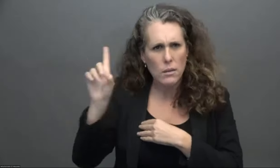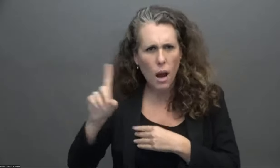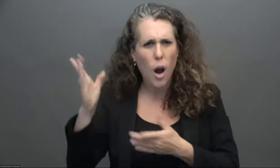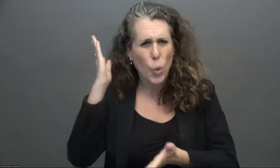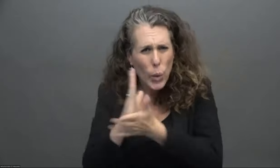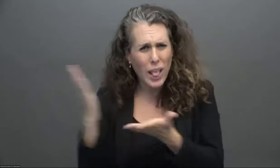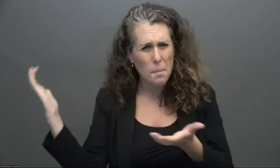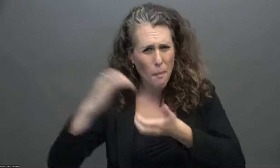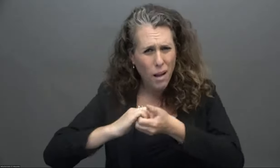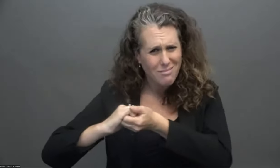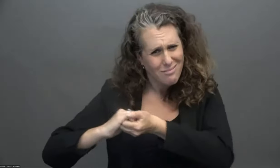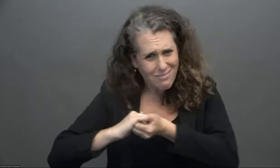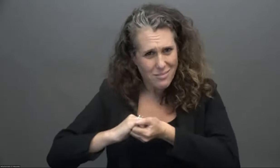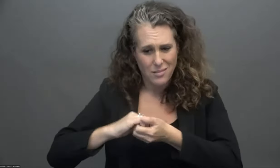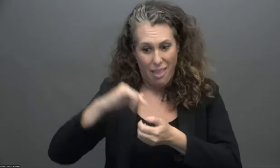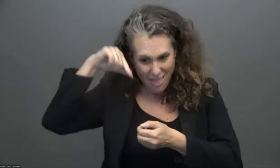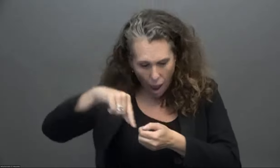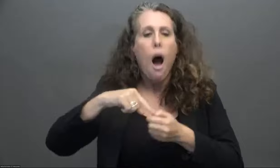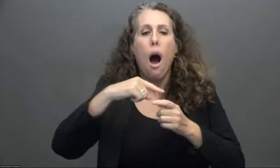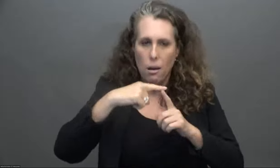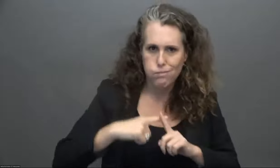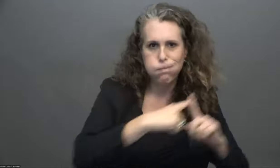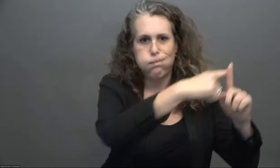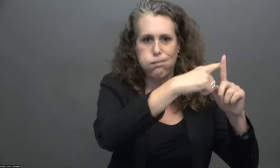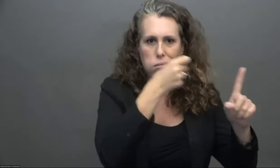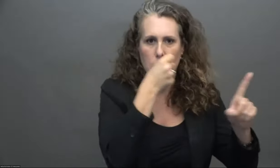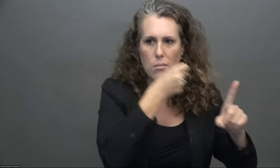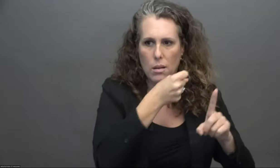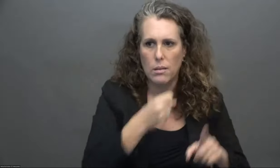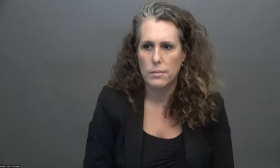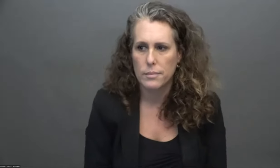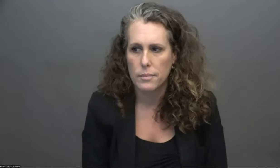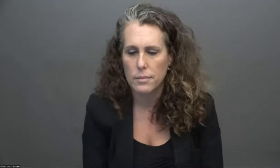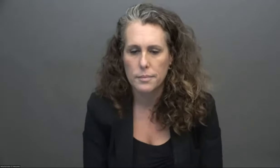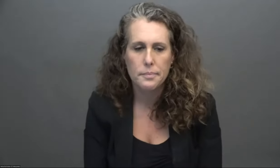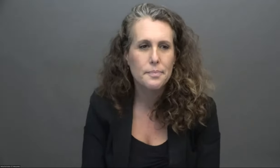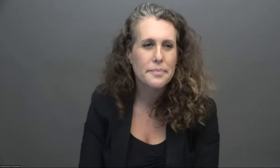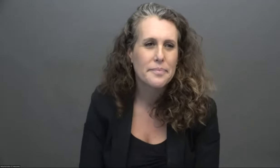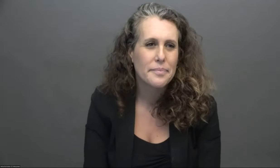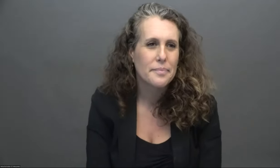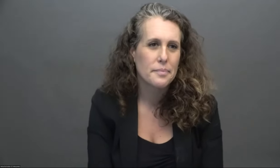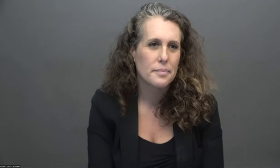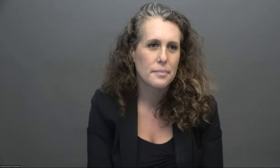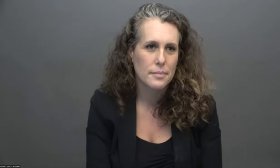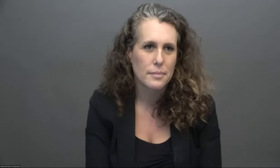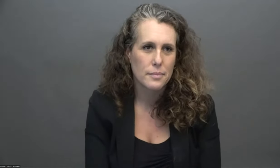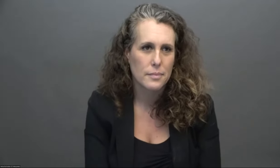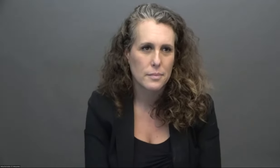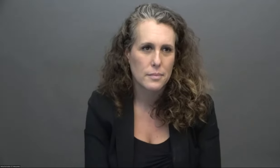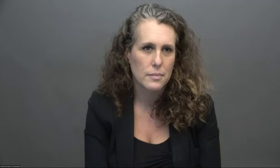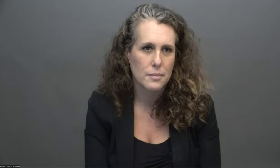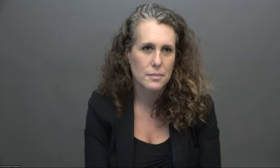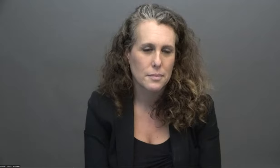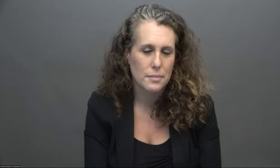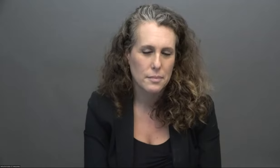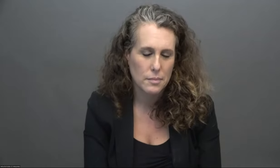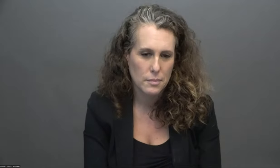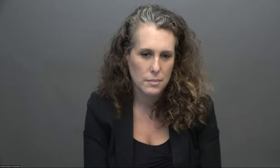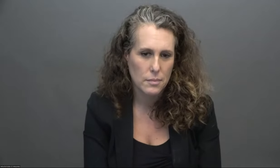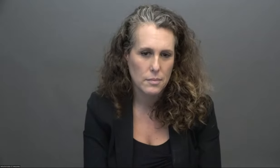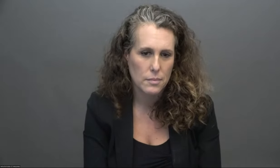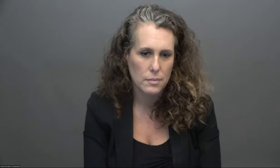16:43:57 And in KBDN persons with disabilities, represented by United disabled persons of